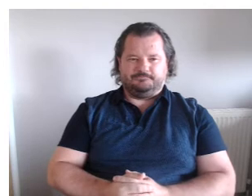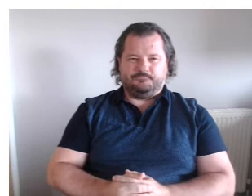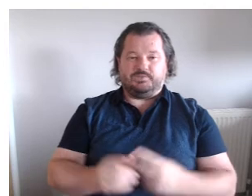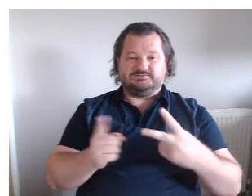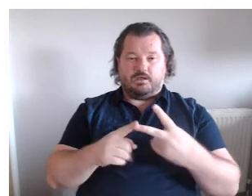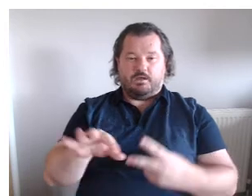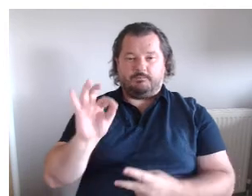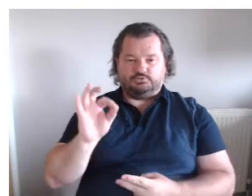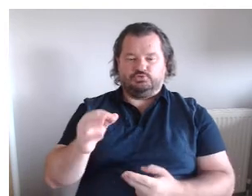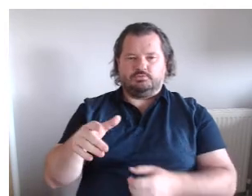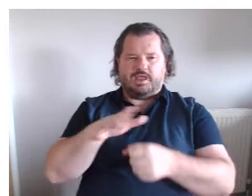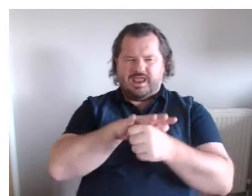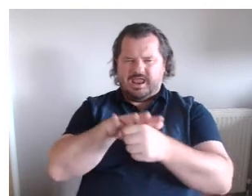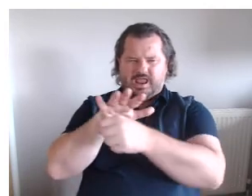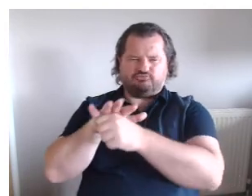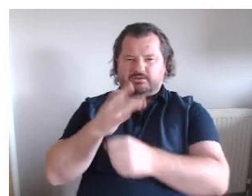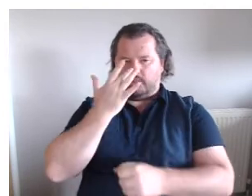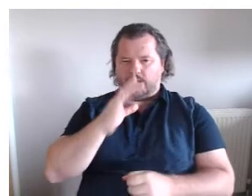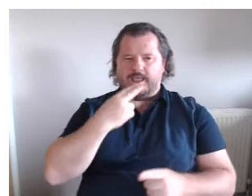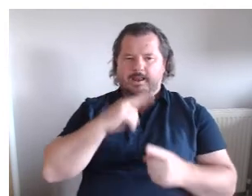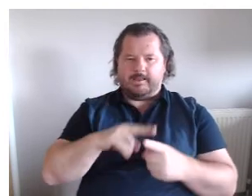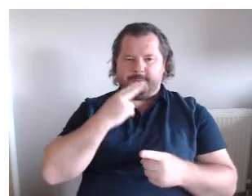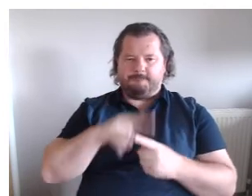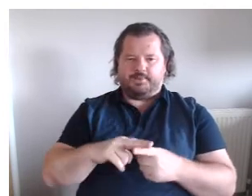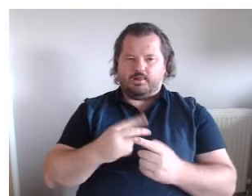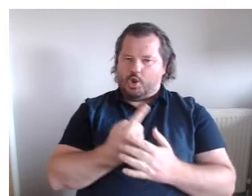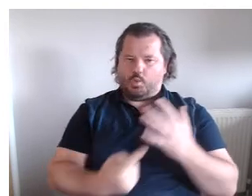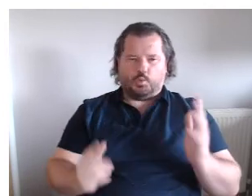A second option is to take only those regions of the pseudo-labels into account